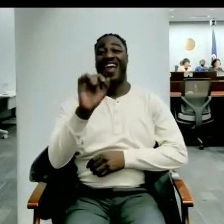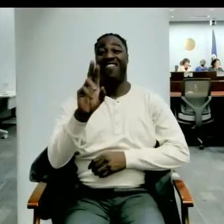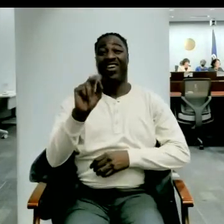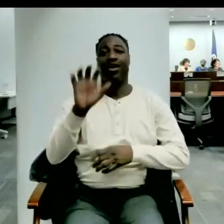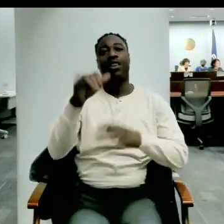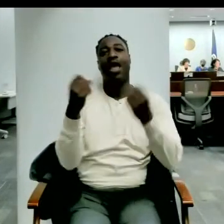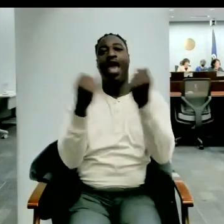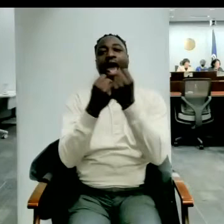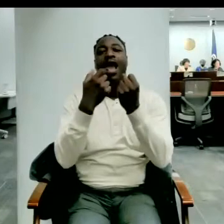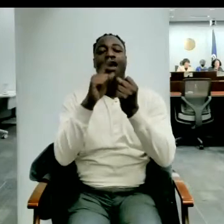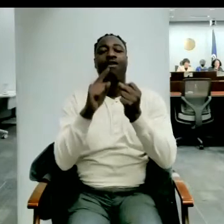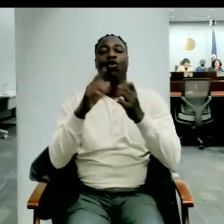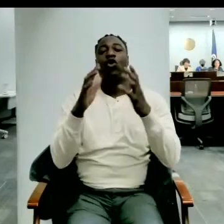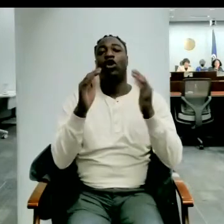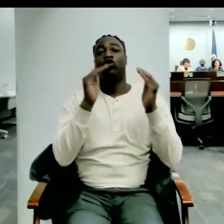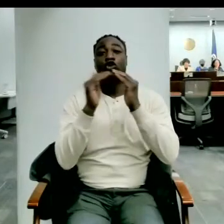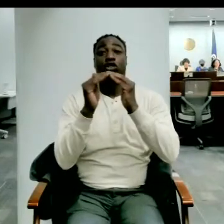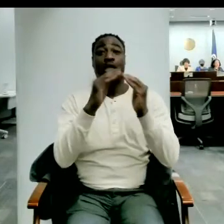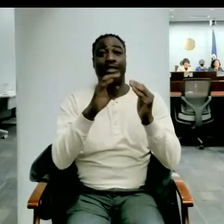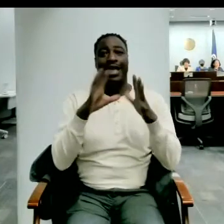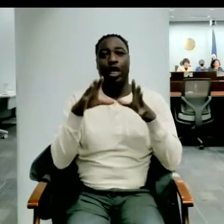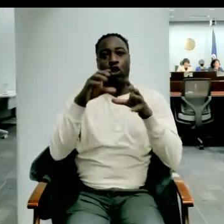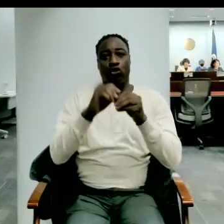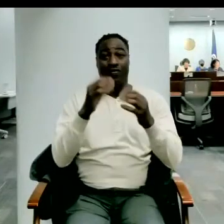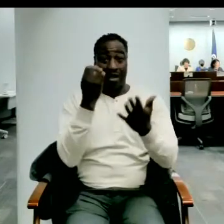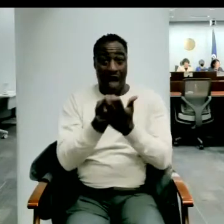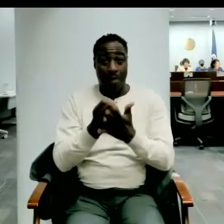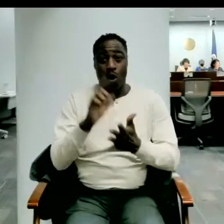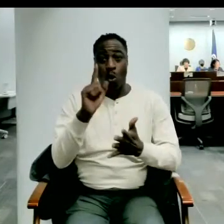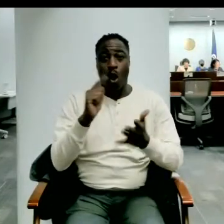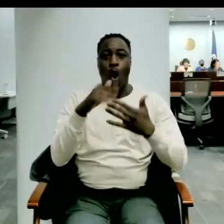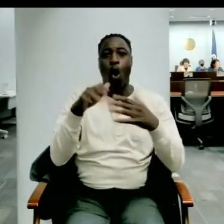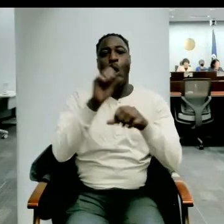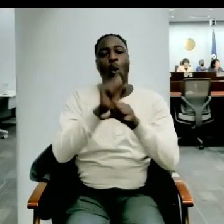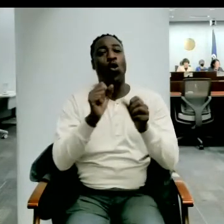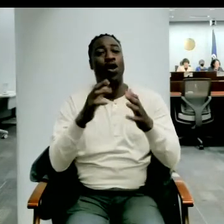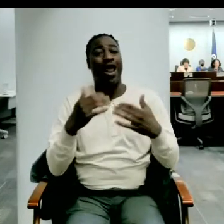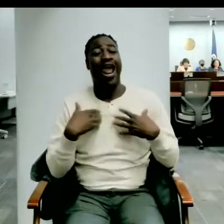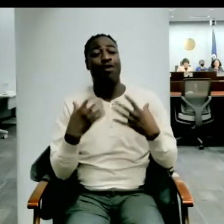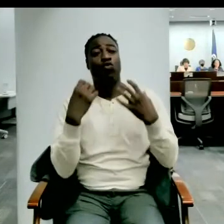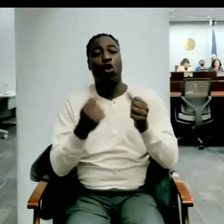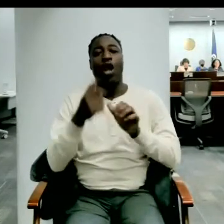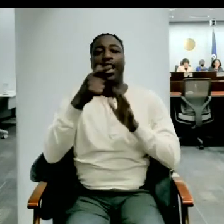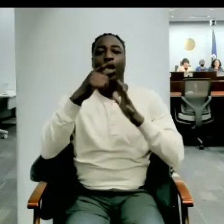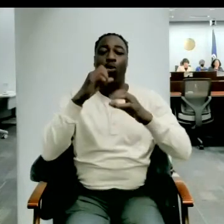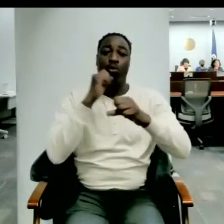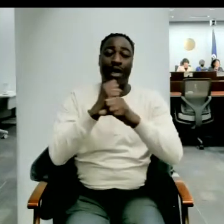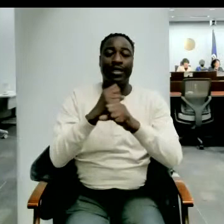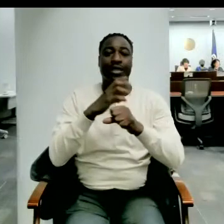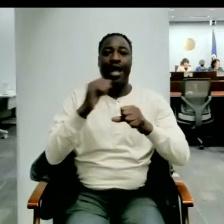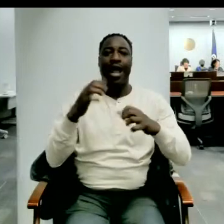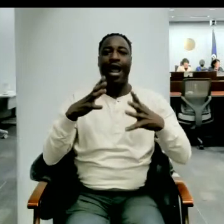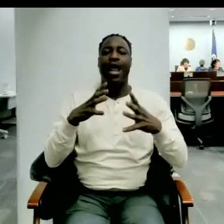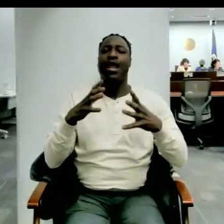for an inclusive economy where all workers have strong legal protections and thrive in good jobs.